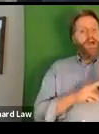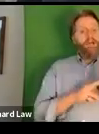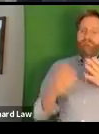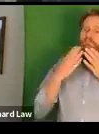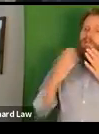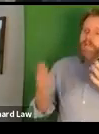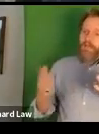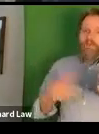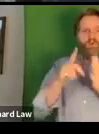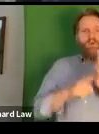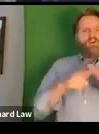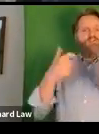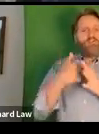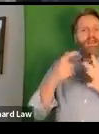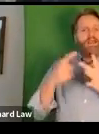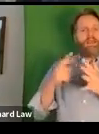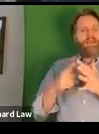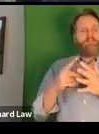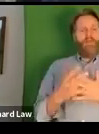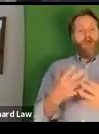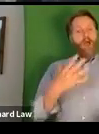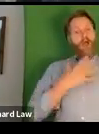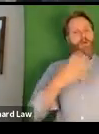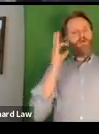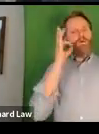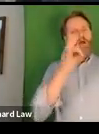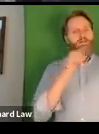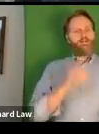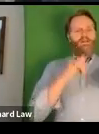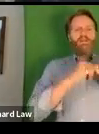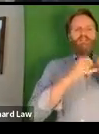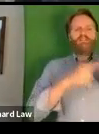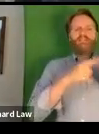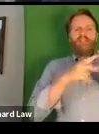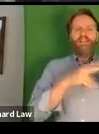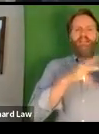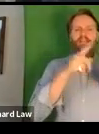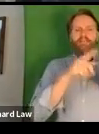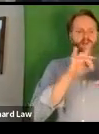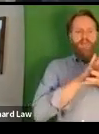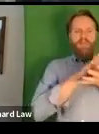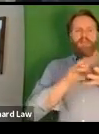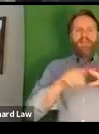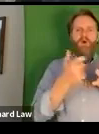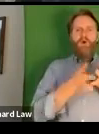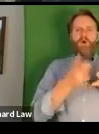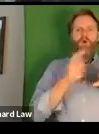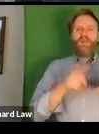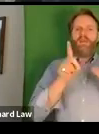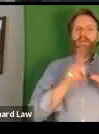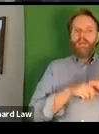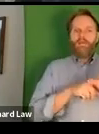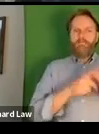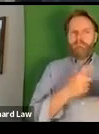I'll ask Steve Thorley who's group president of the Crown Prosecution Service to just give us a bit of a flavour Steve about what you're